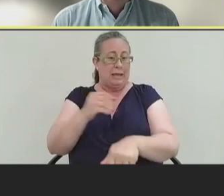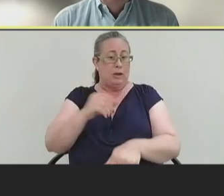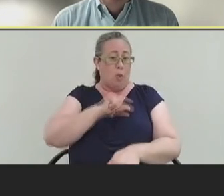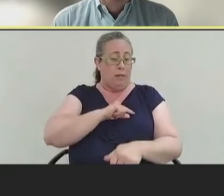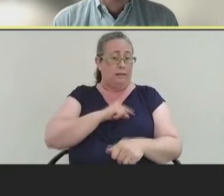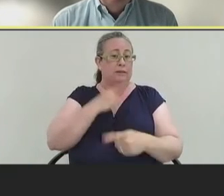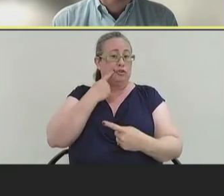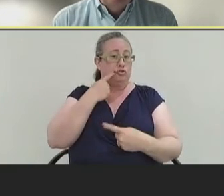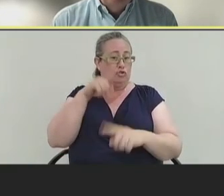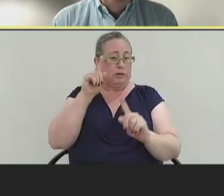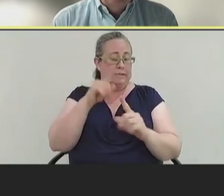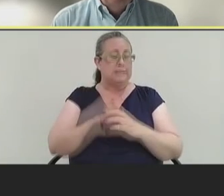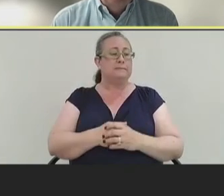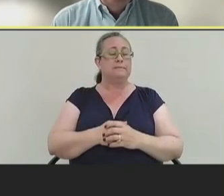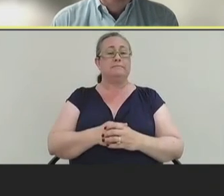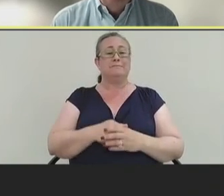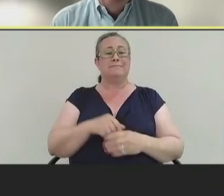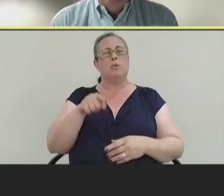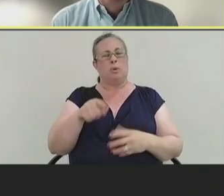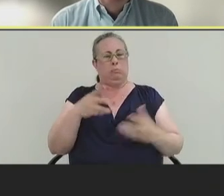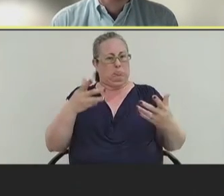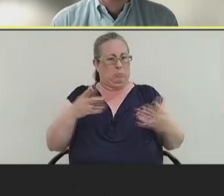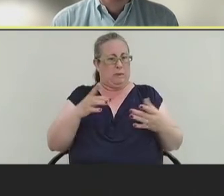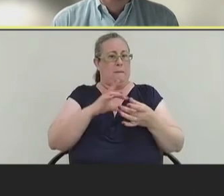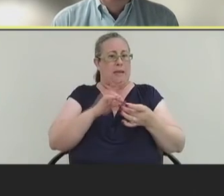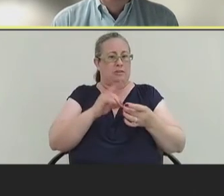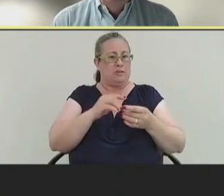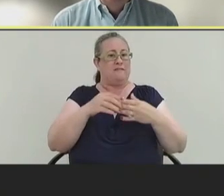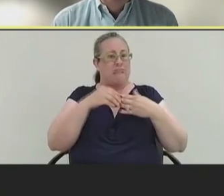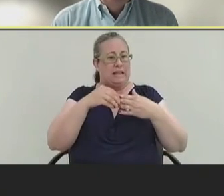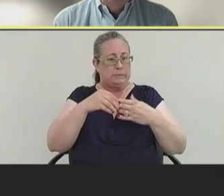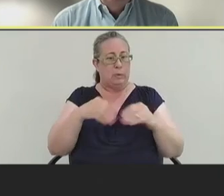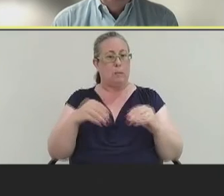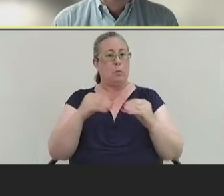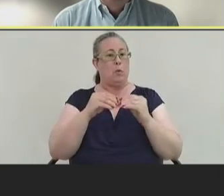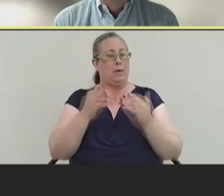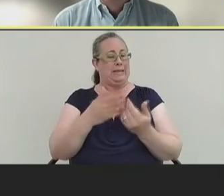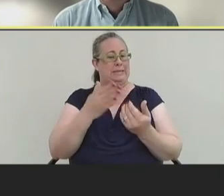We mentioned that they're flexible and more easily expanded. Because they can be running